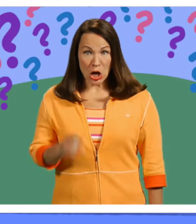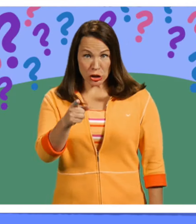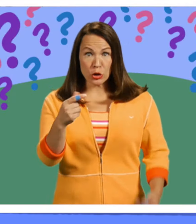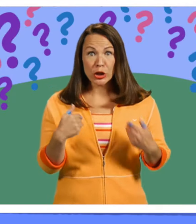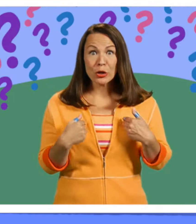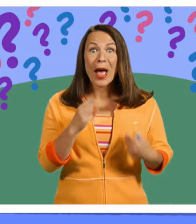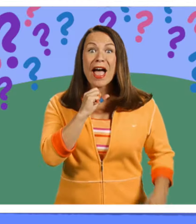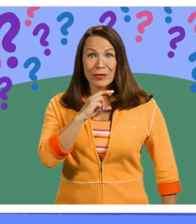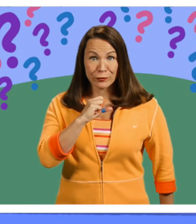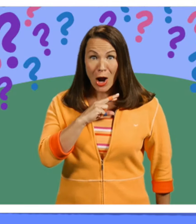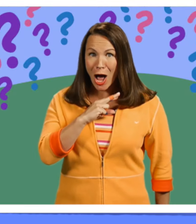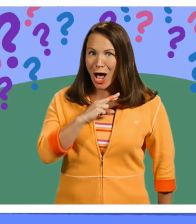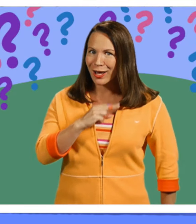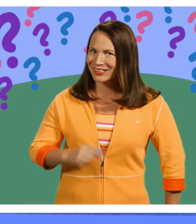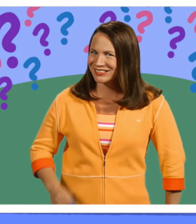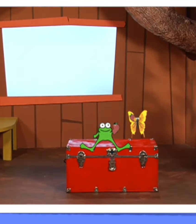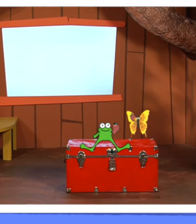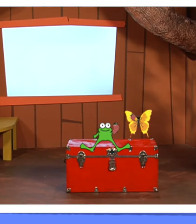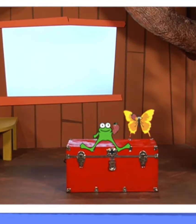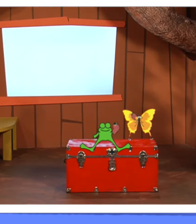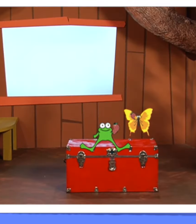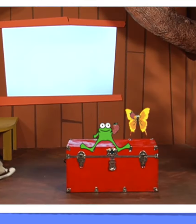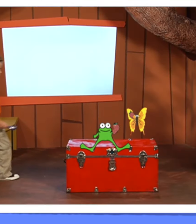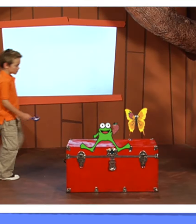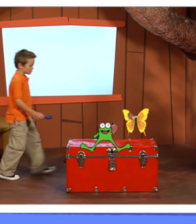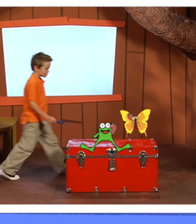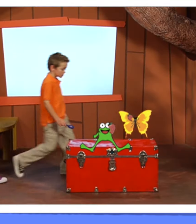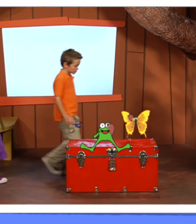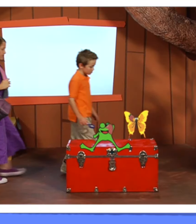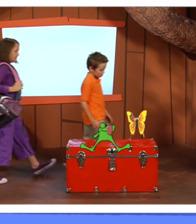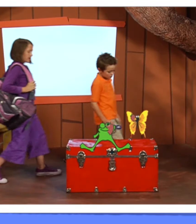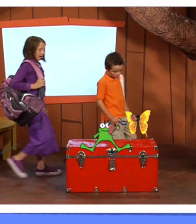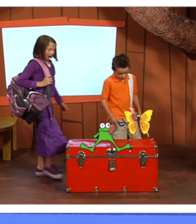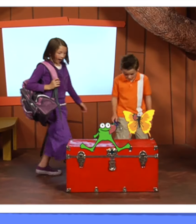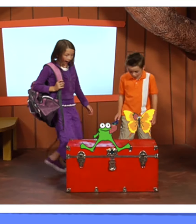Do you have the frog? Do you have the frog?